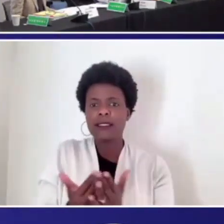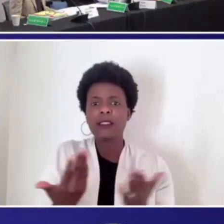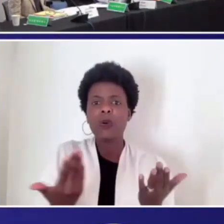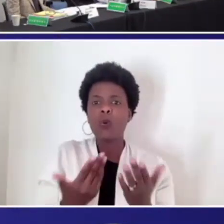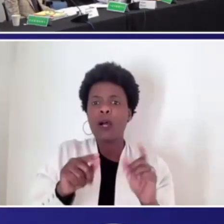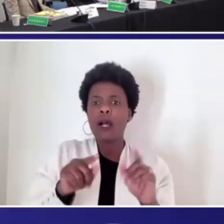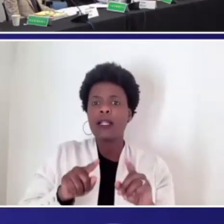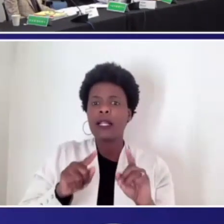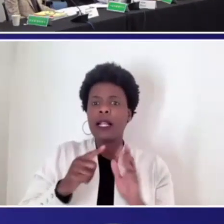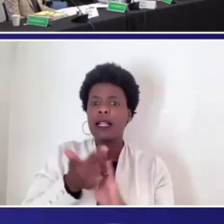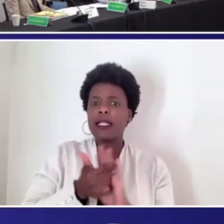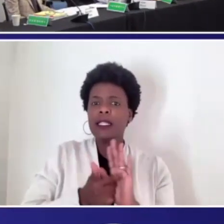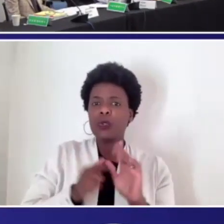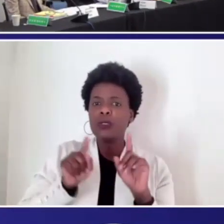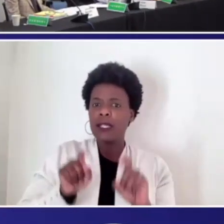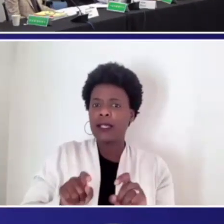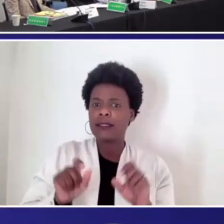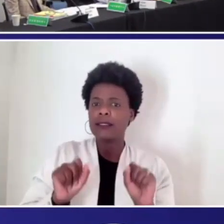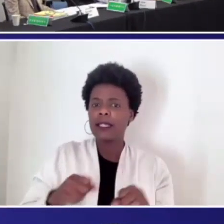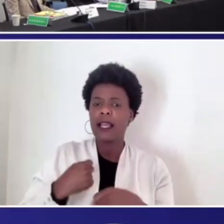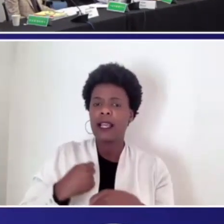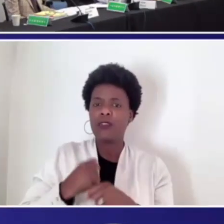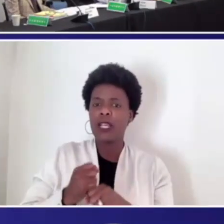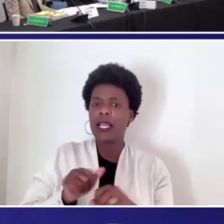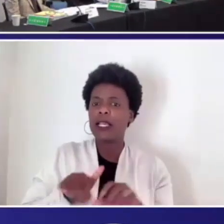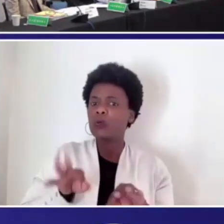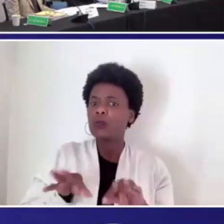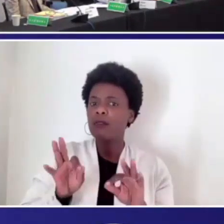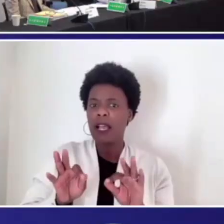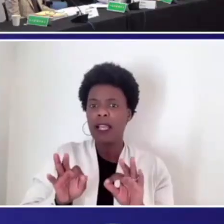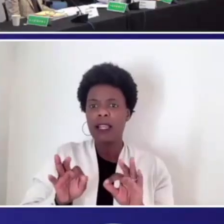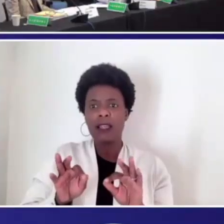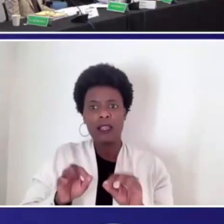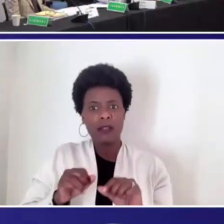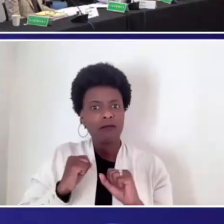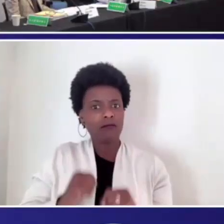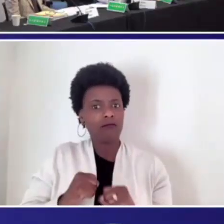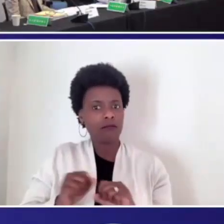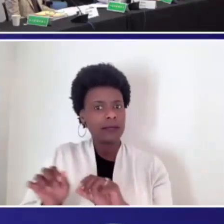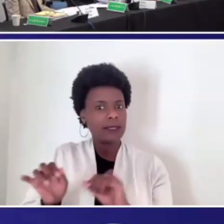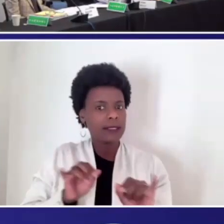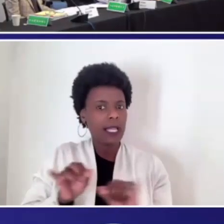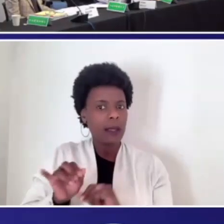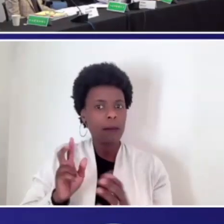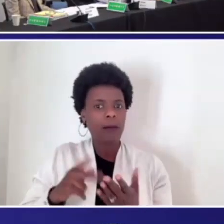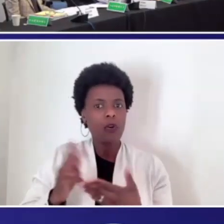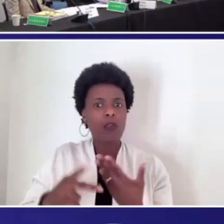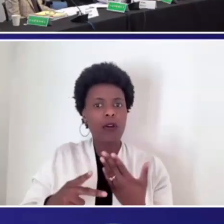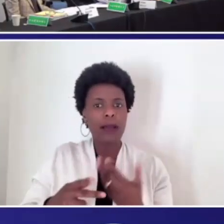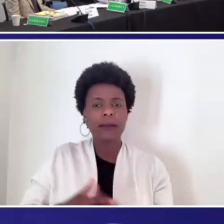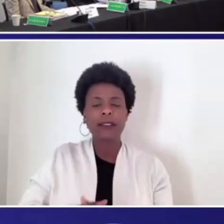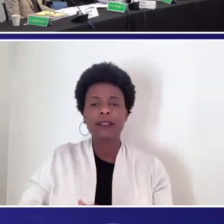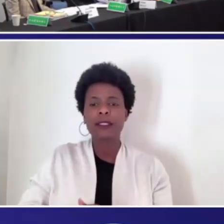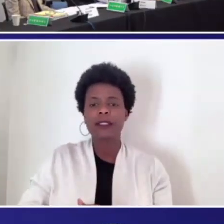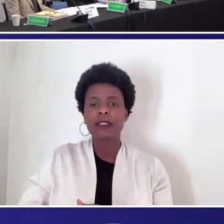what legal tests can I create to find substantially similar programs? Okay, so the tests are,